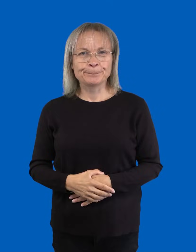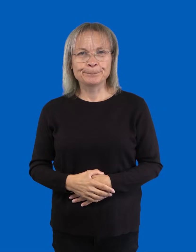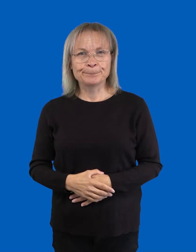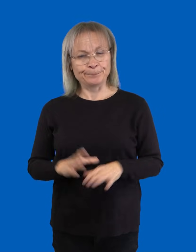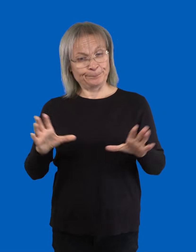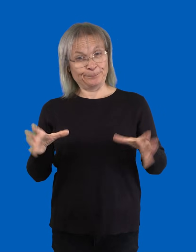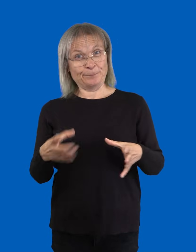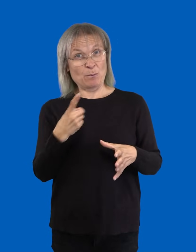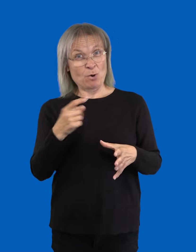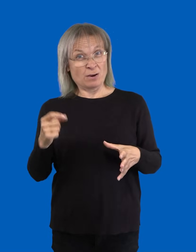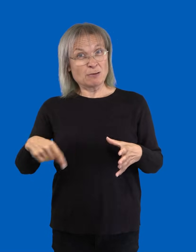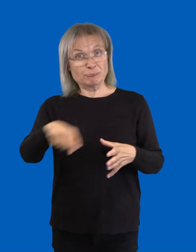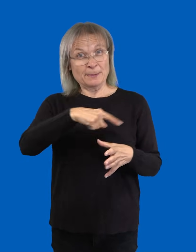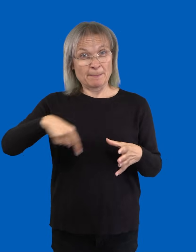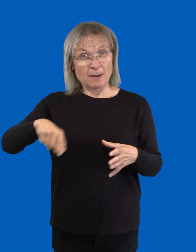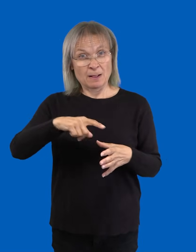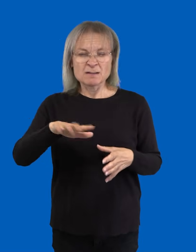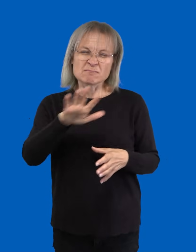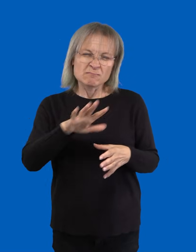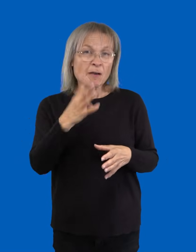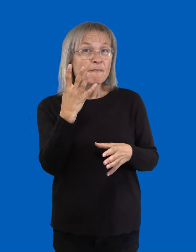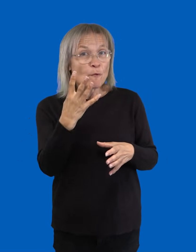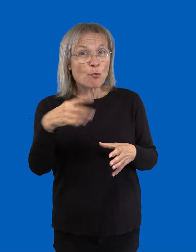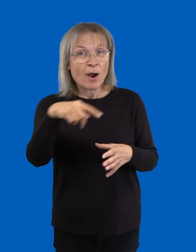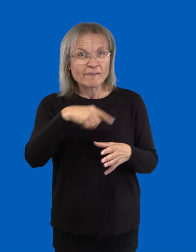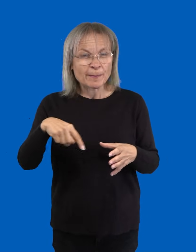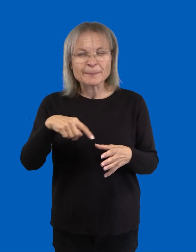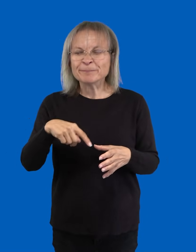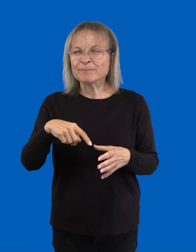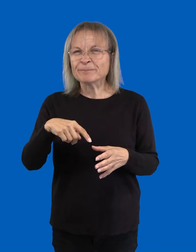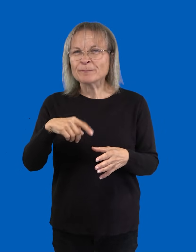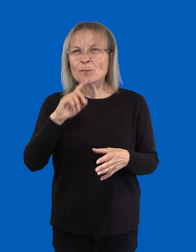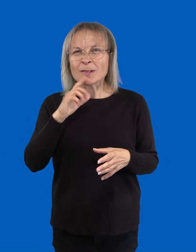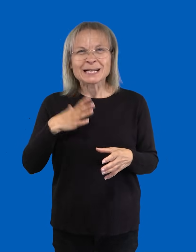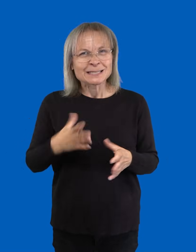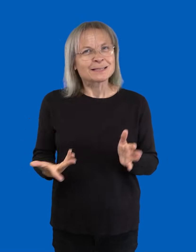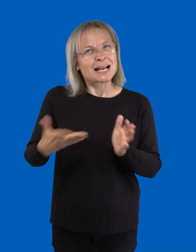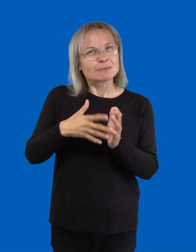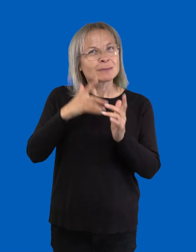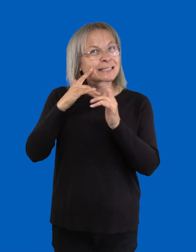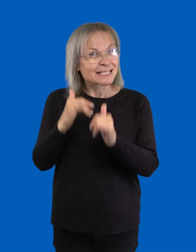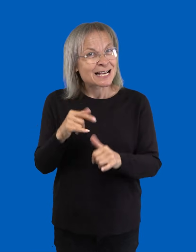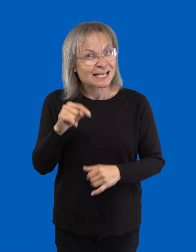Around 4 out of every 100 people do need further tests